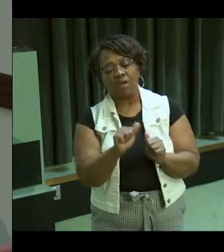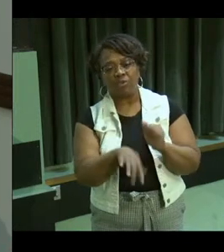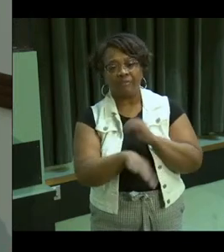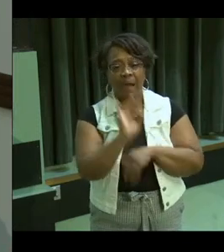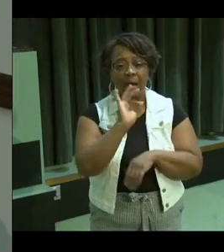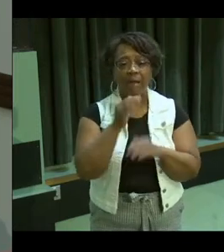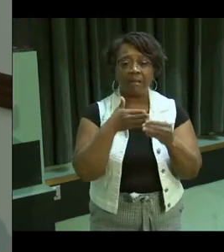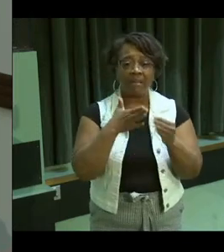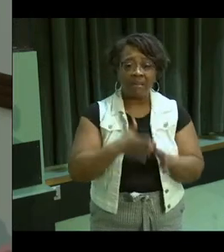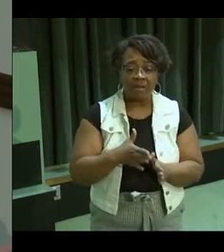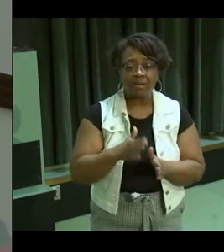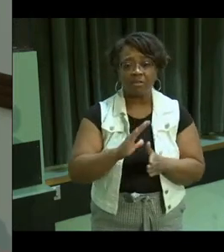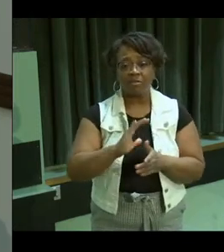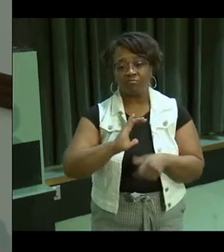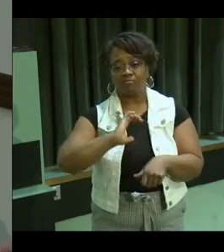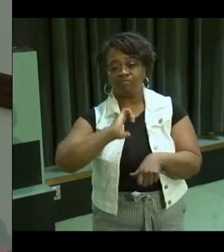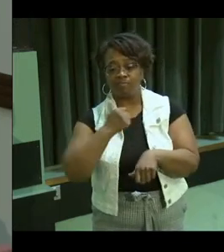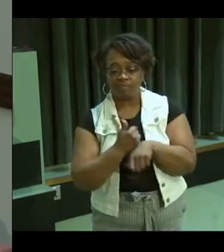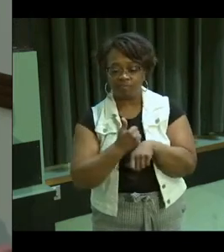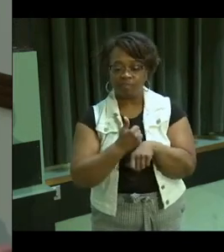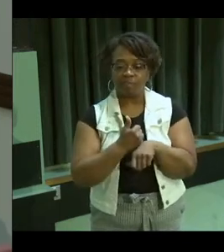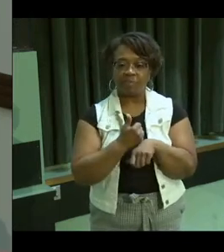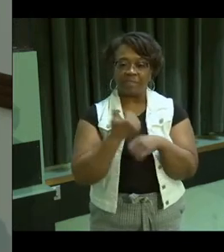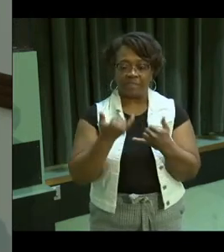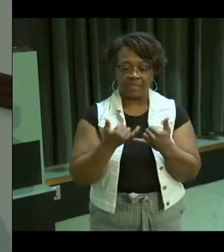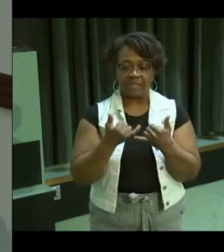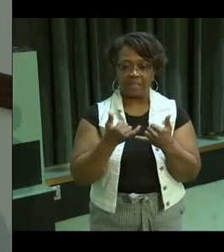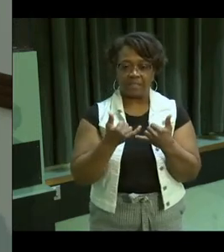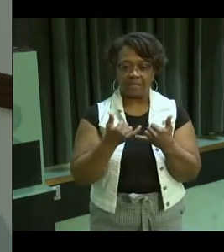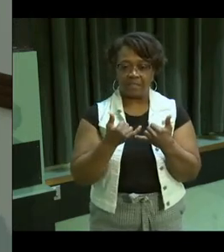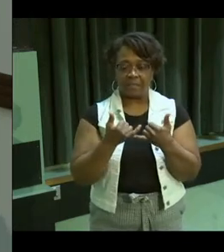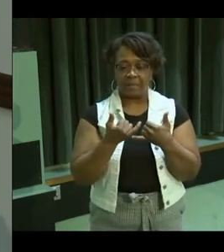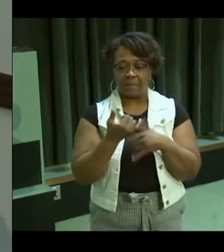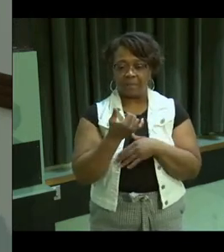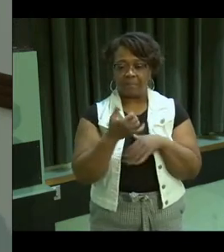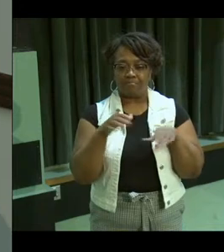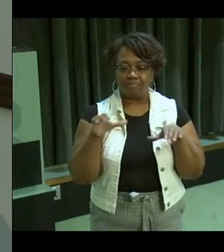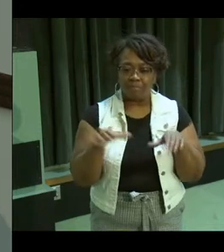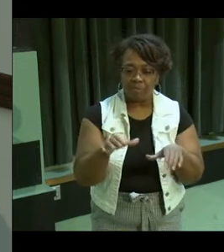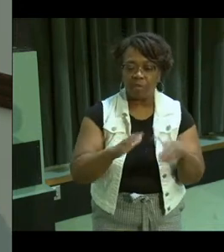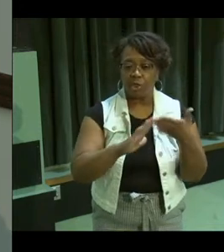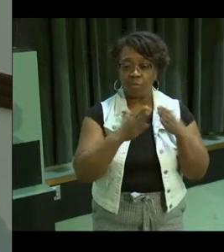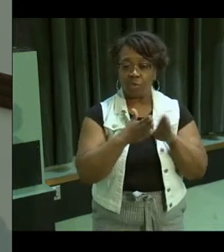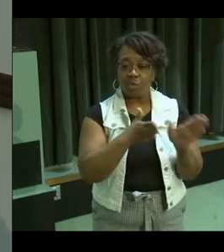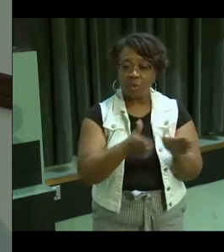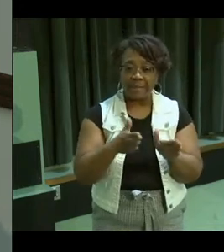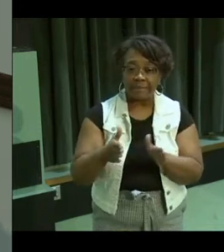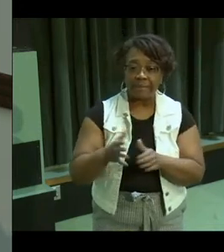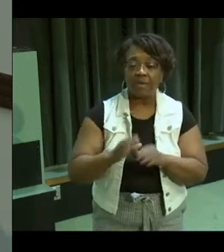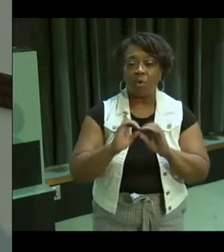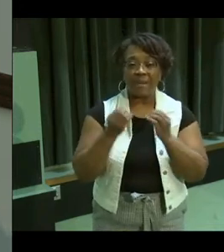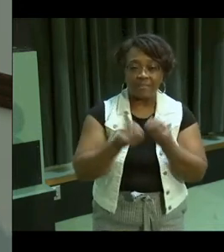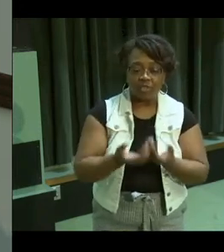to find leaders for to start this, to start this union, to